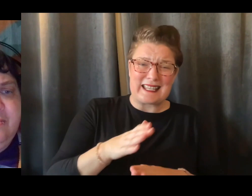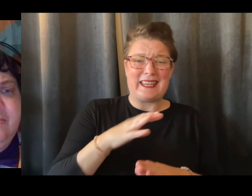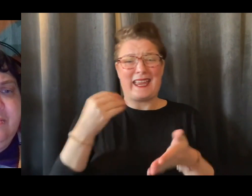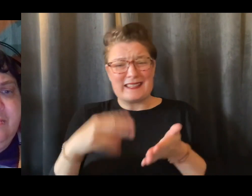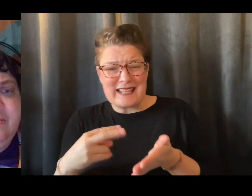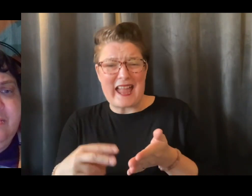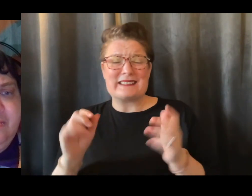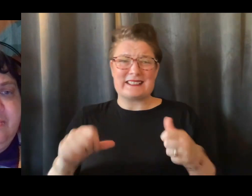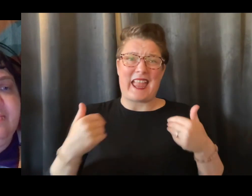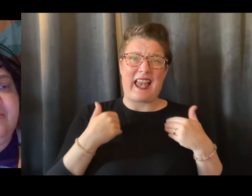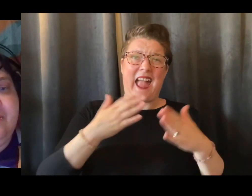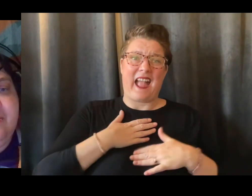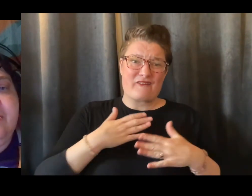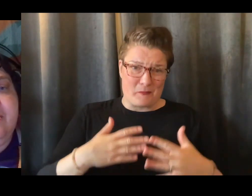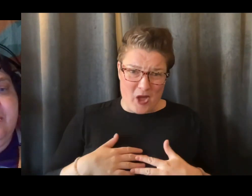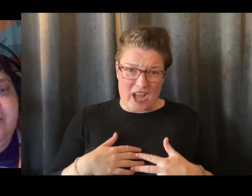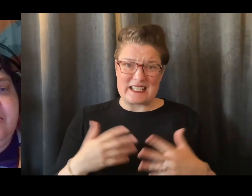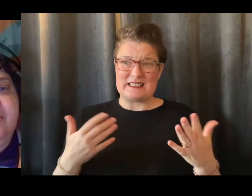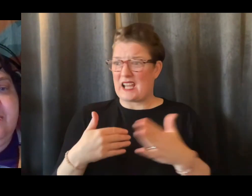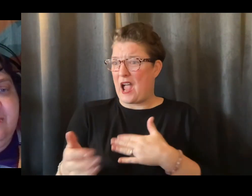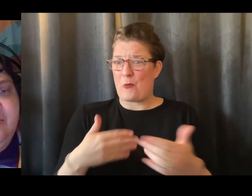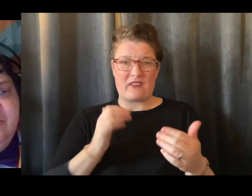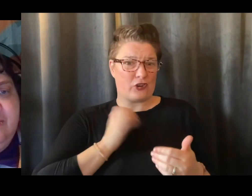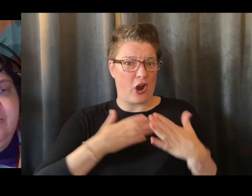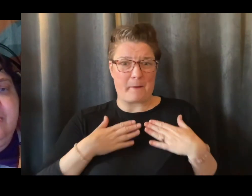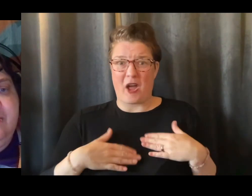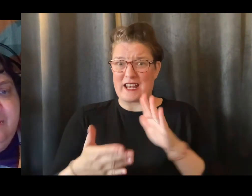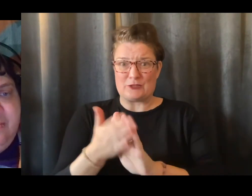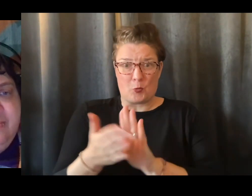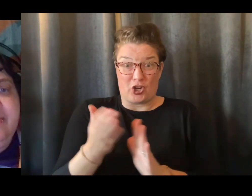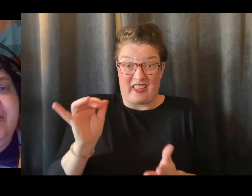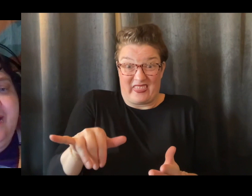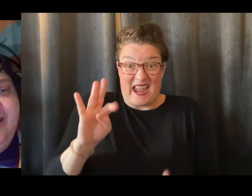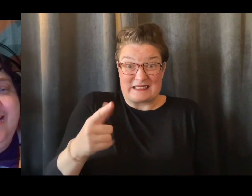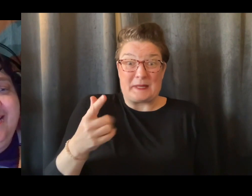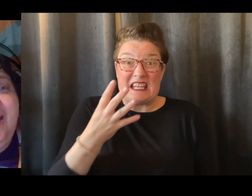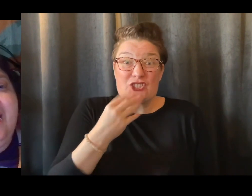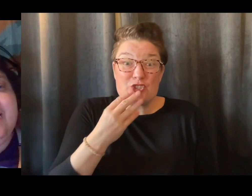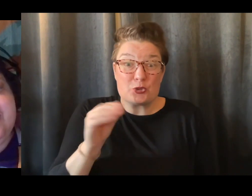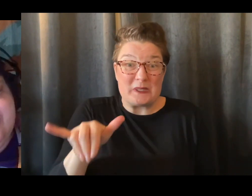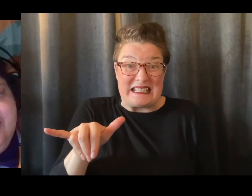bodies work, That's being Jewy. Nomy: Yeah. Yes. That embodiment. Yeah.